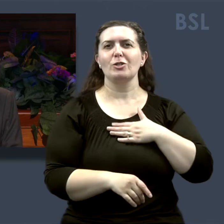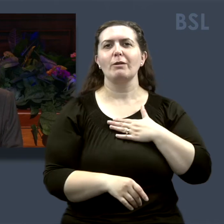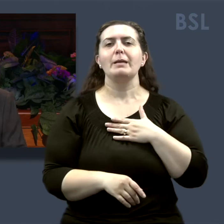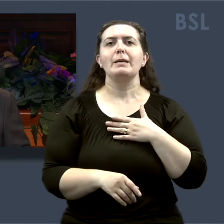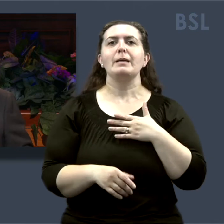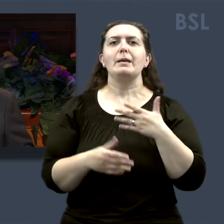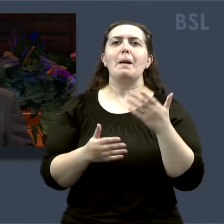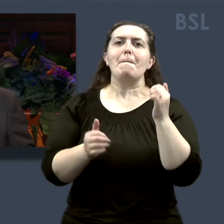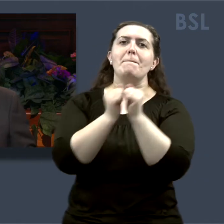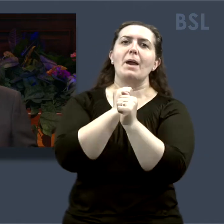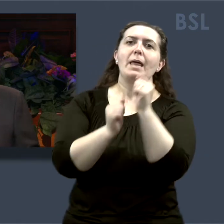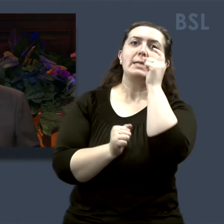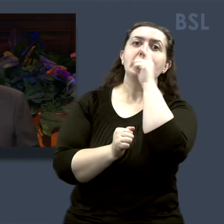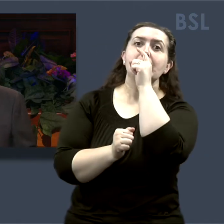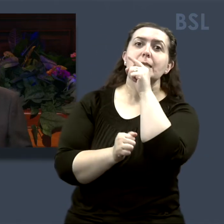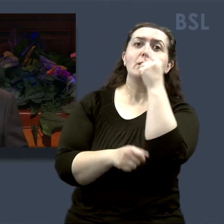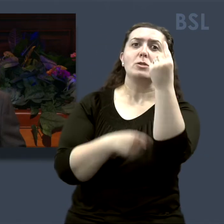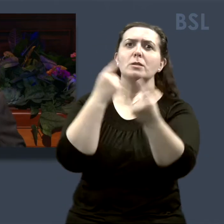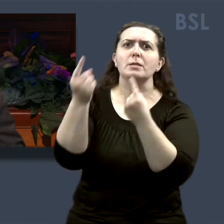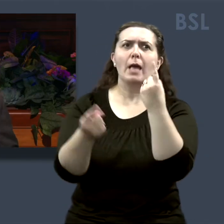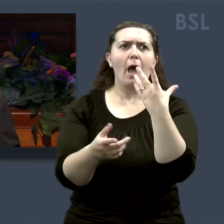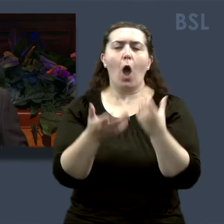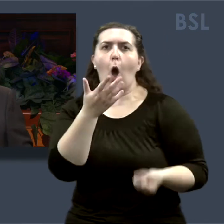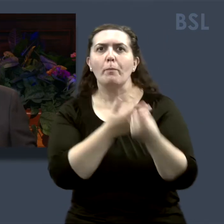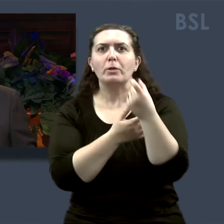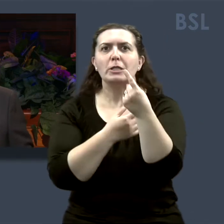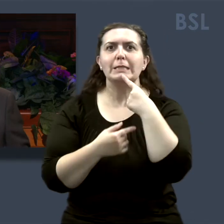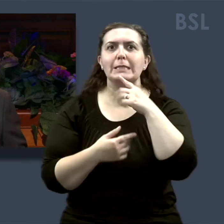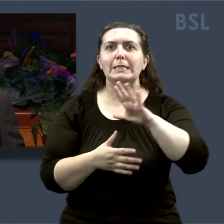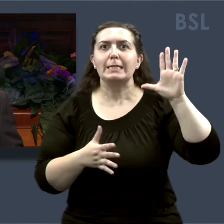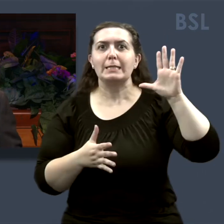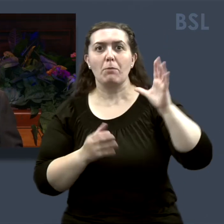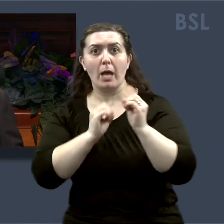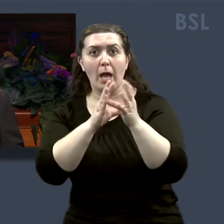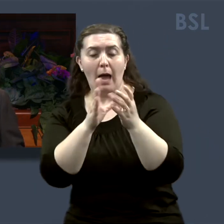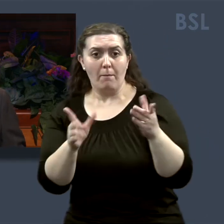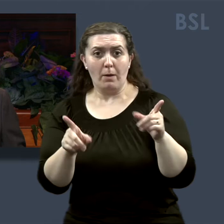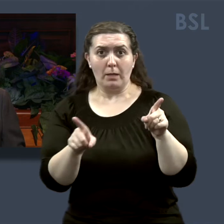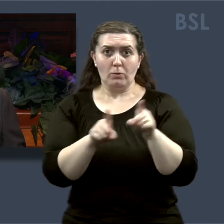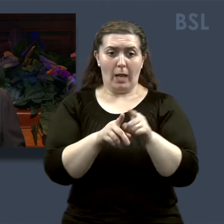Brothers and sisters, I invite you to seek opportunities to bear your testimony in word and in deed.